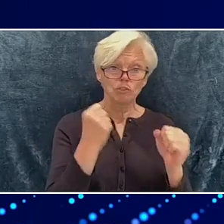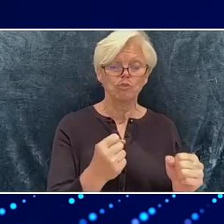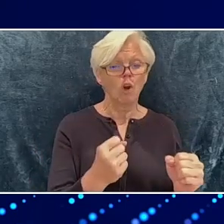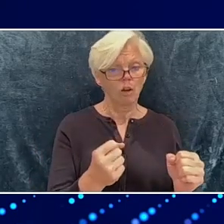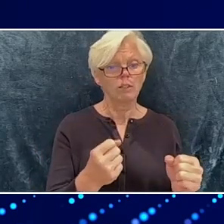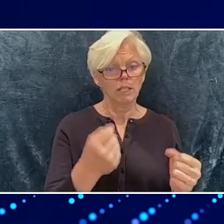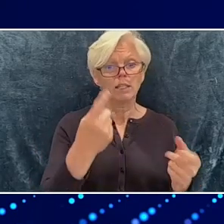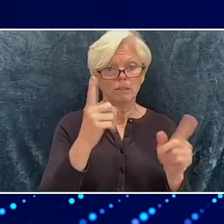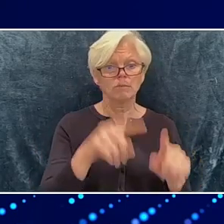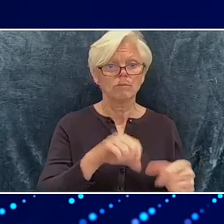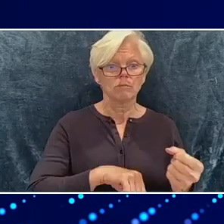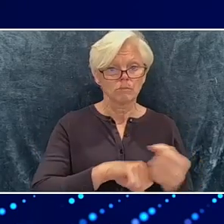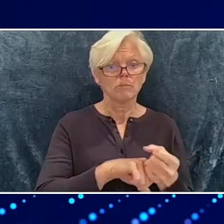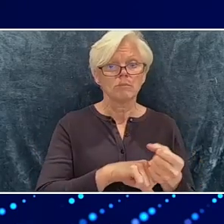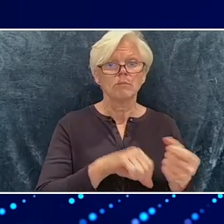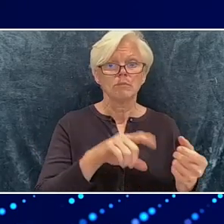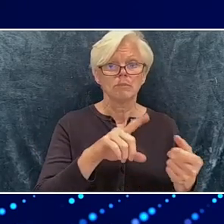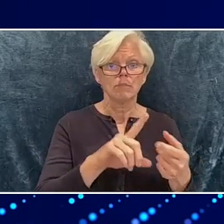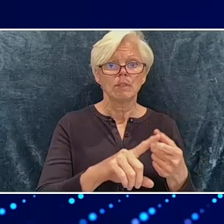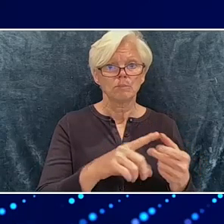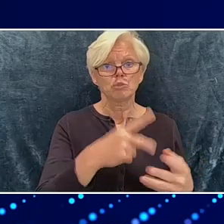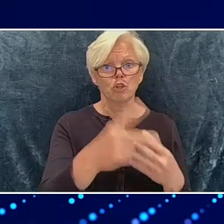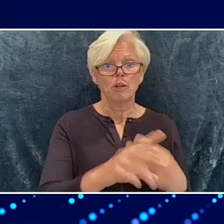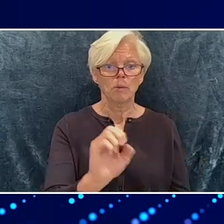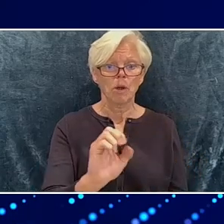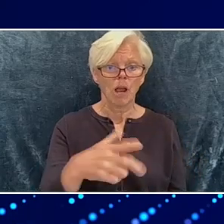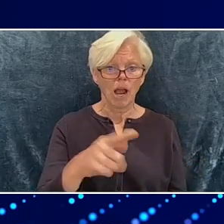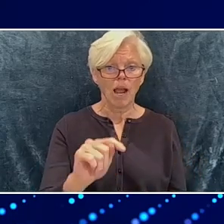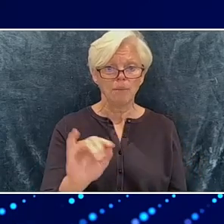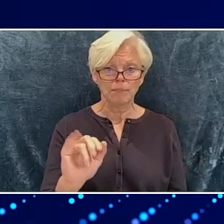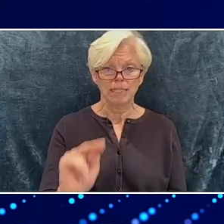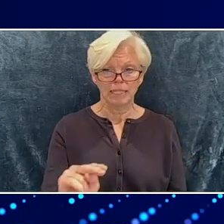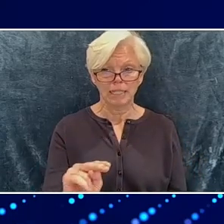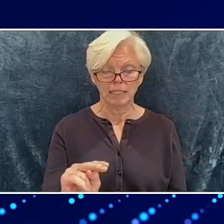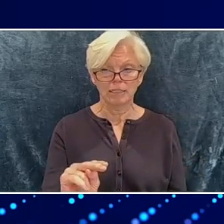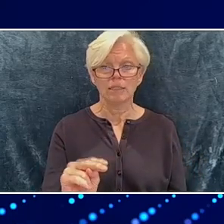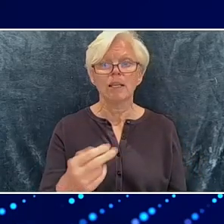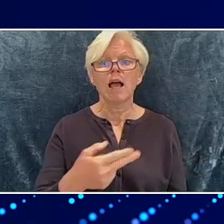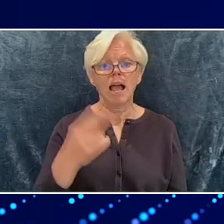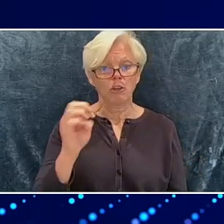. The higher education market is shifting to digital learning and courseware.